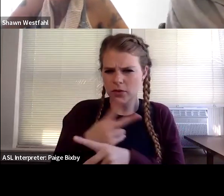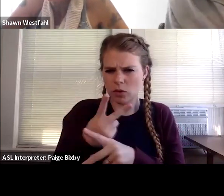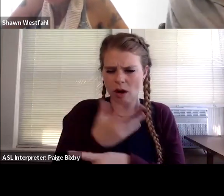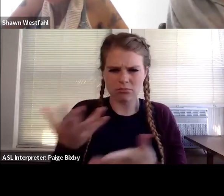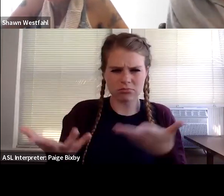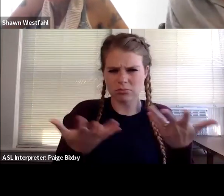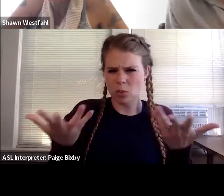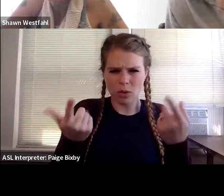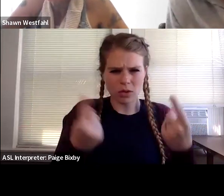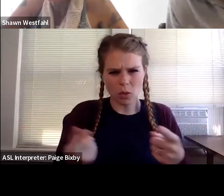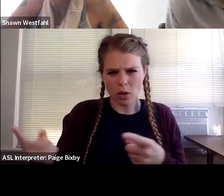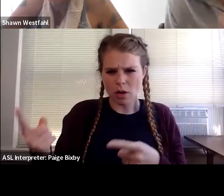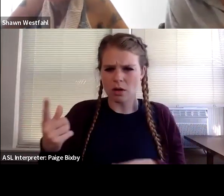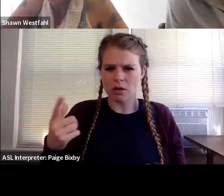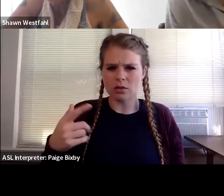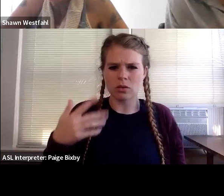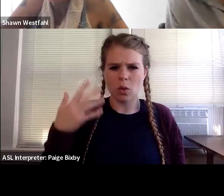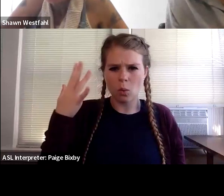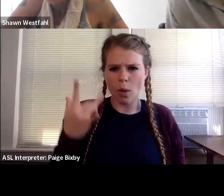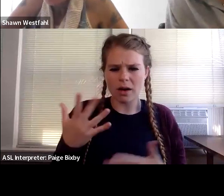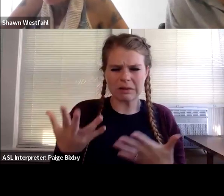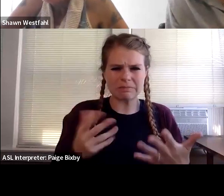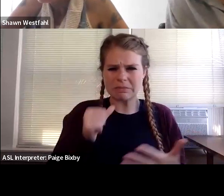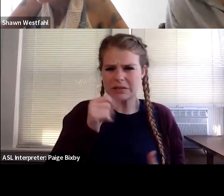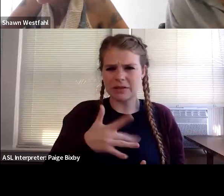and why you still just didn't feel right or everything.